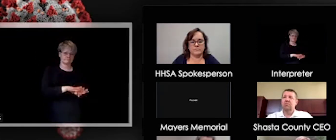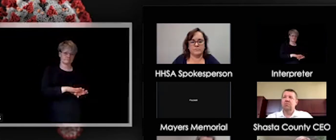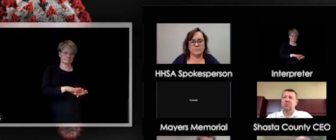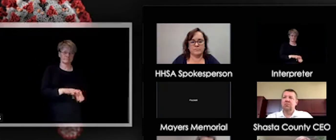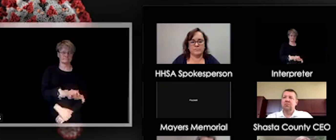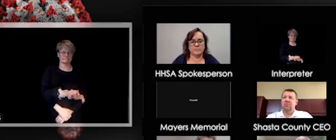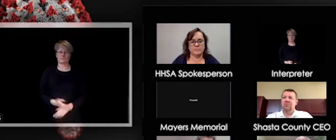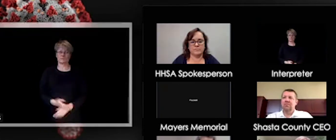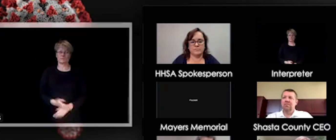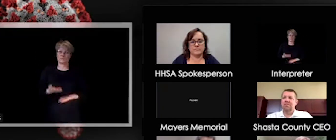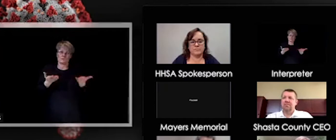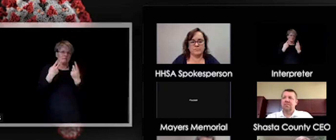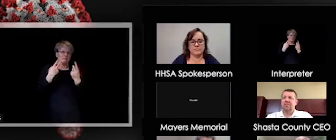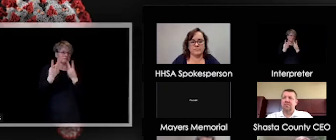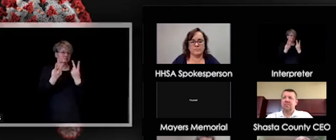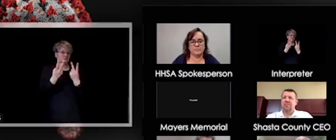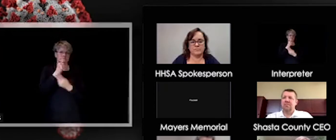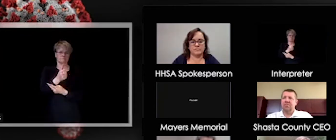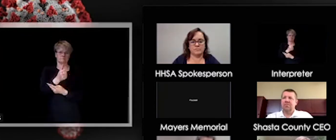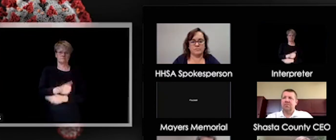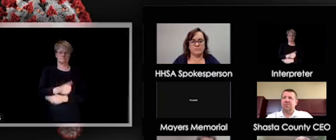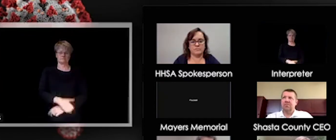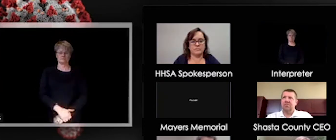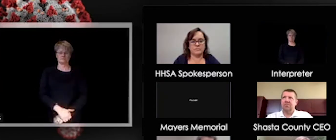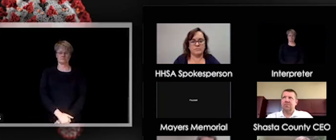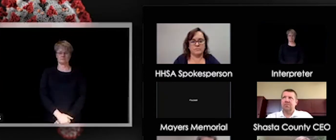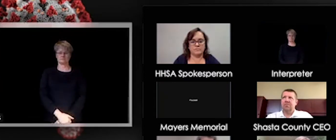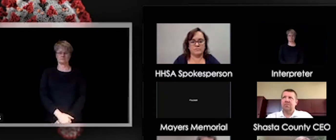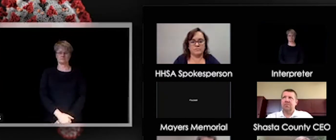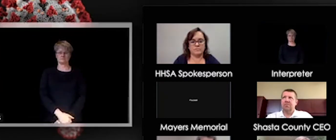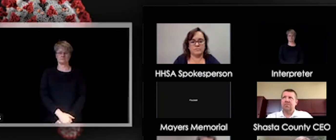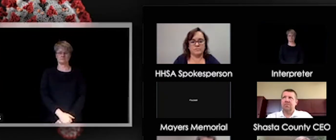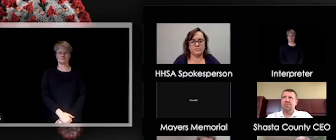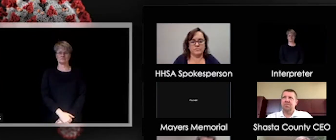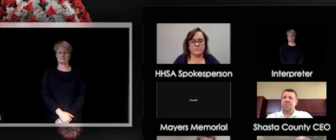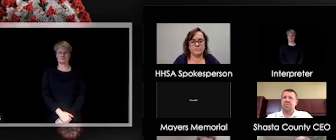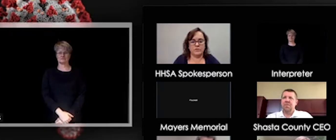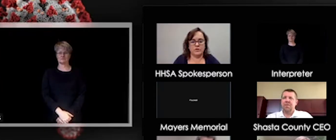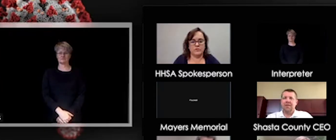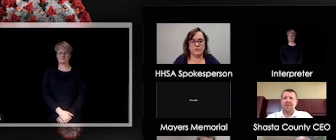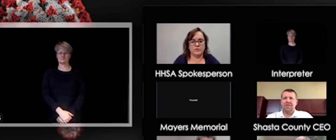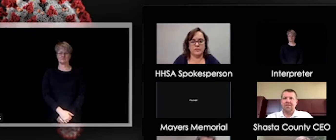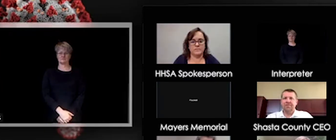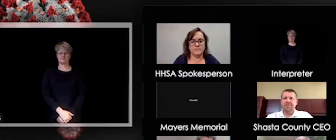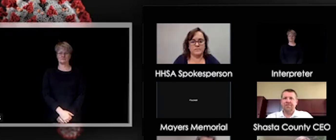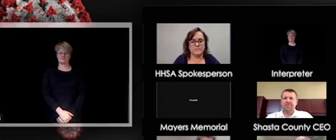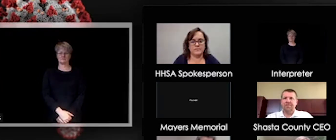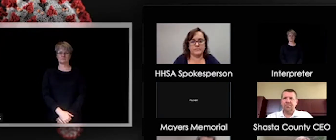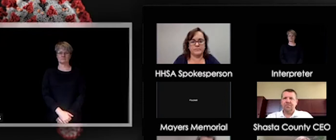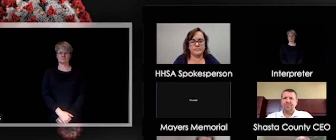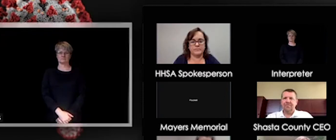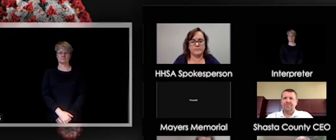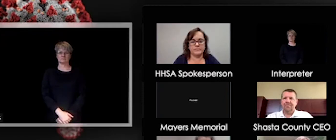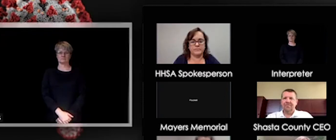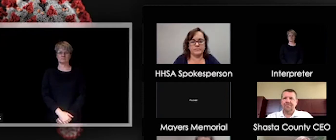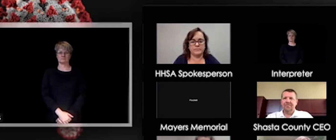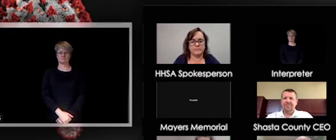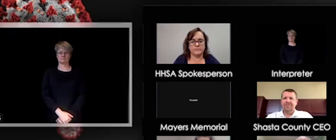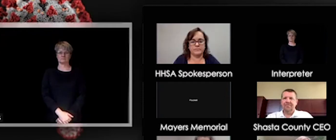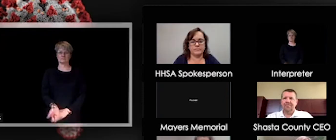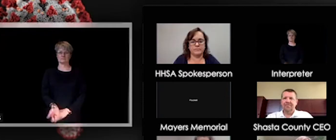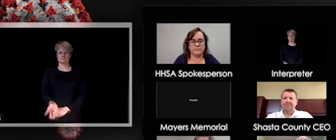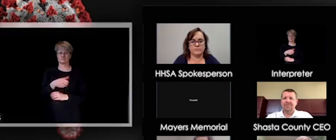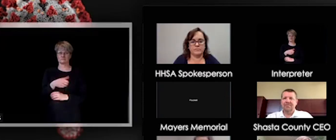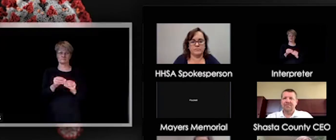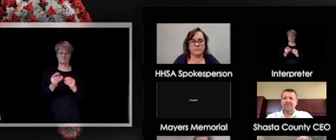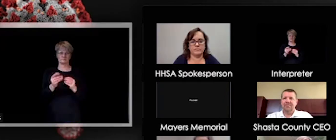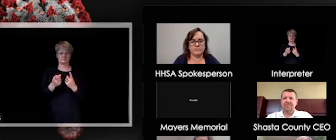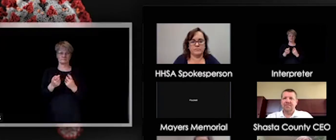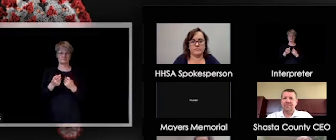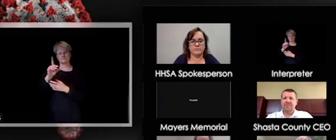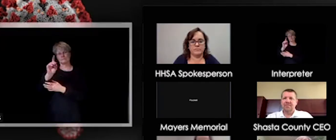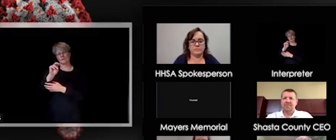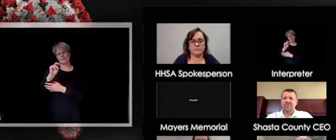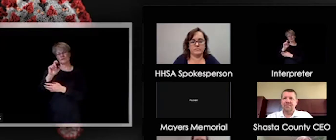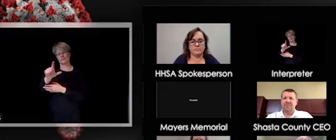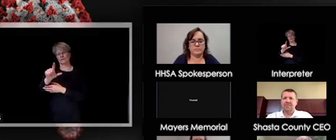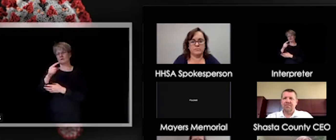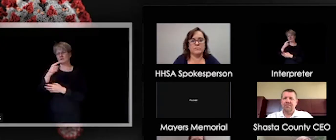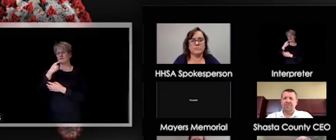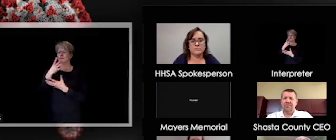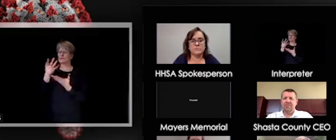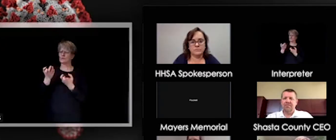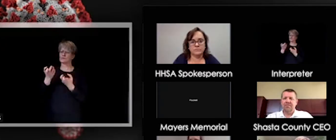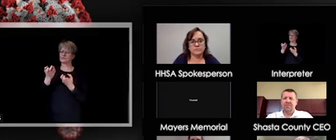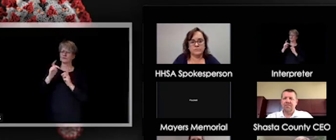I also think I would like to address Ana’s previous question about a second wave. I think